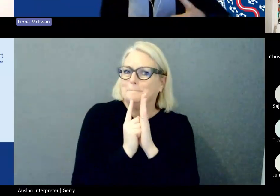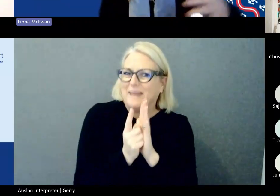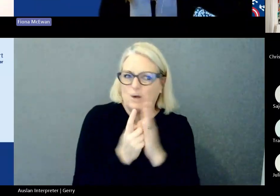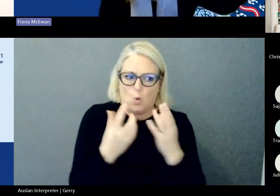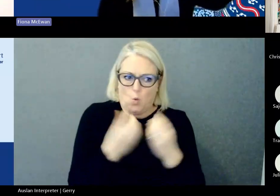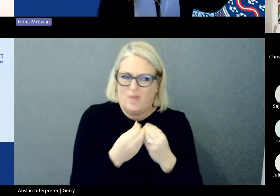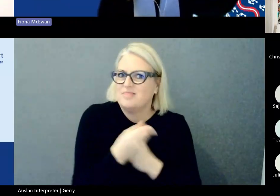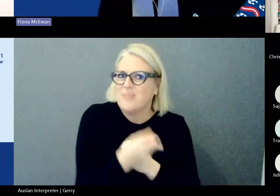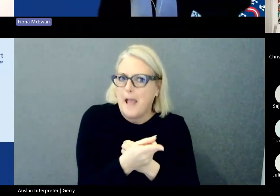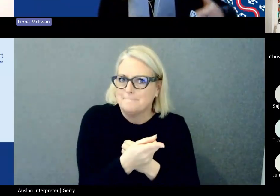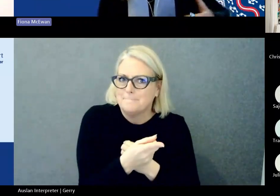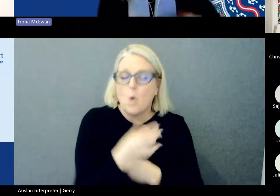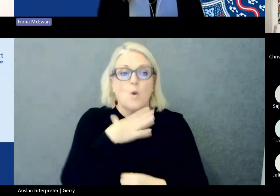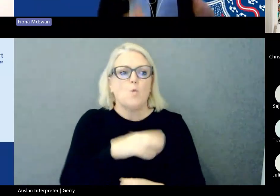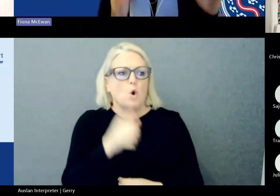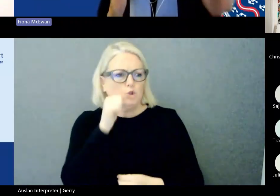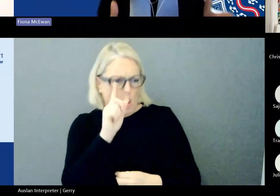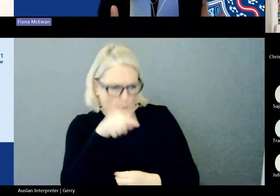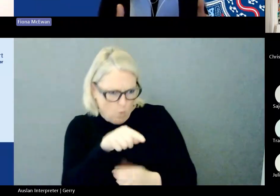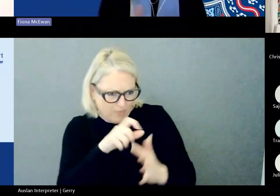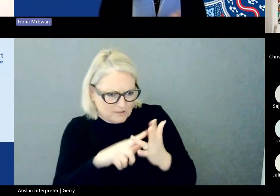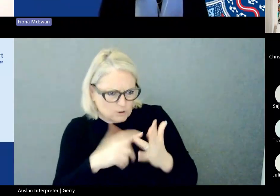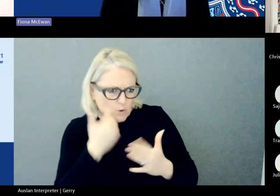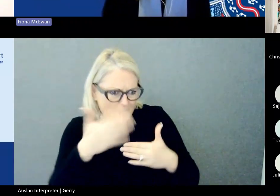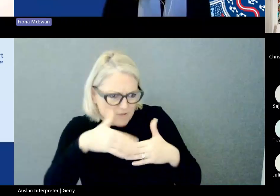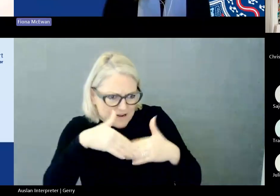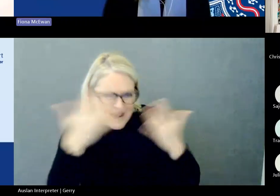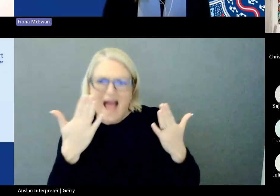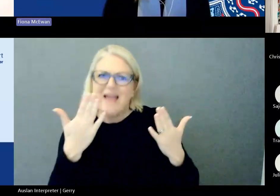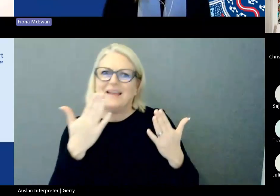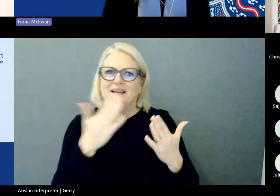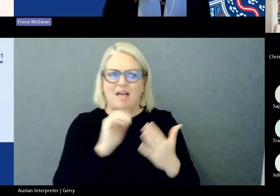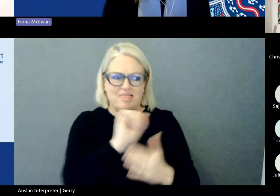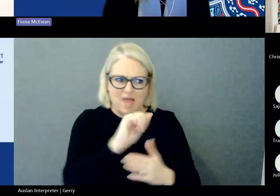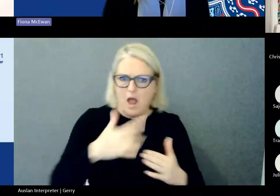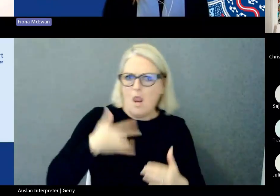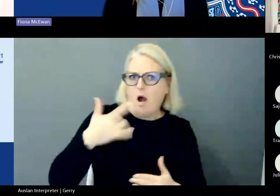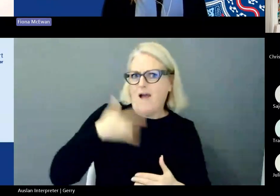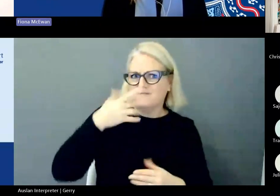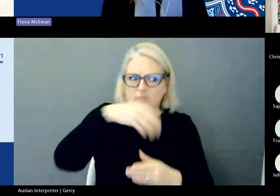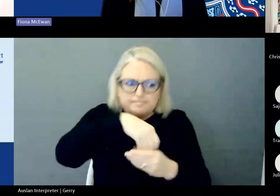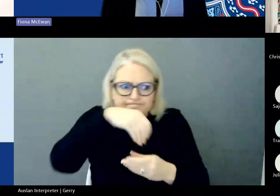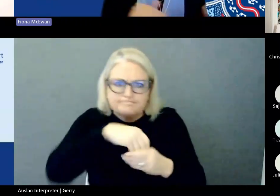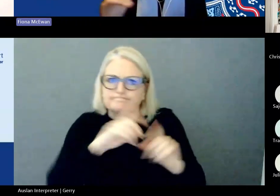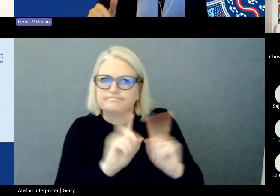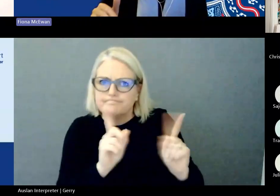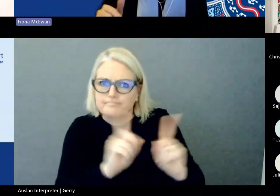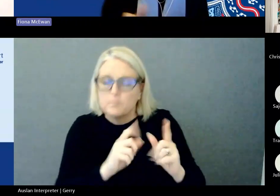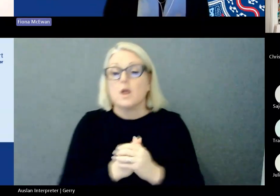understand the impact of that beyond their sphere. And so, right now, we're developing an organization-wide